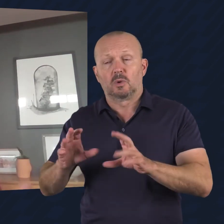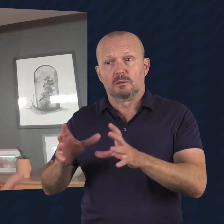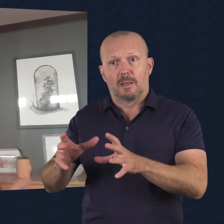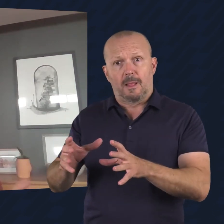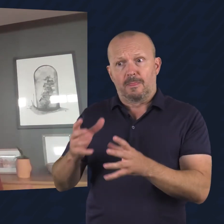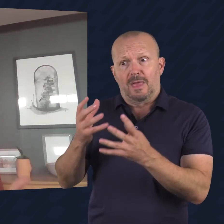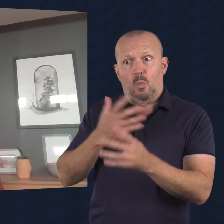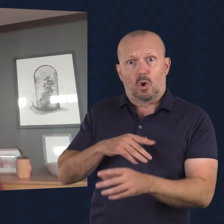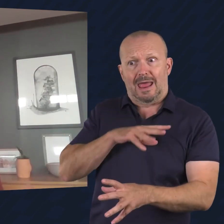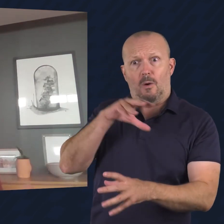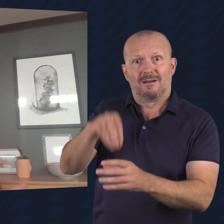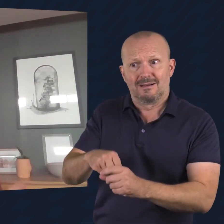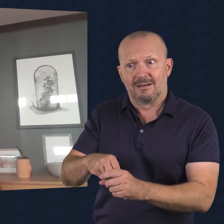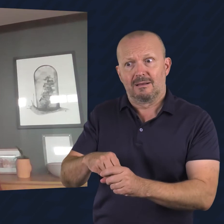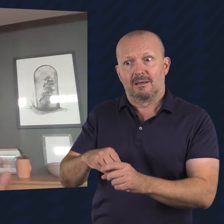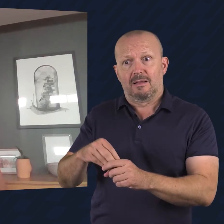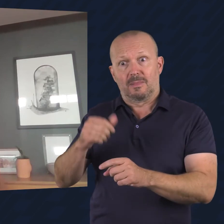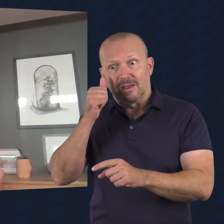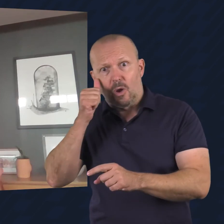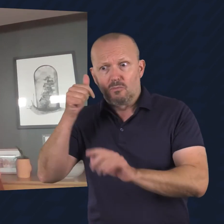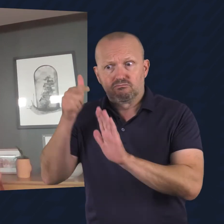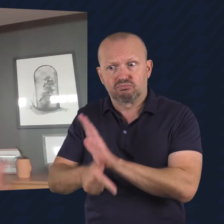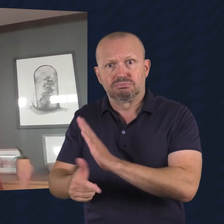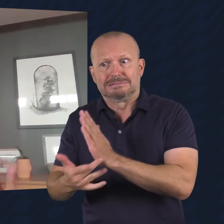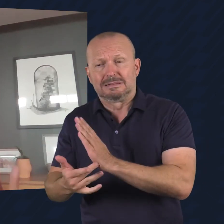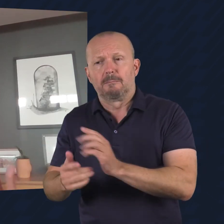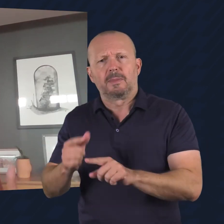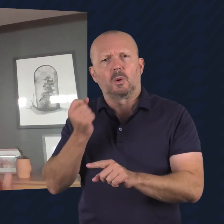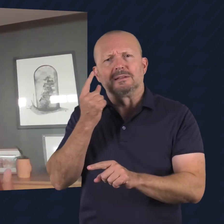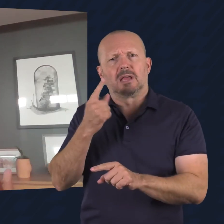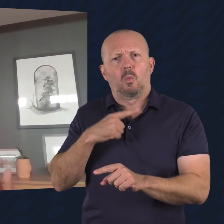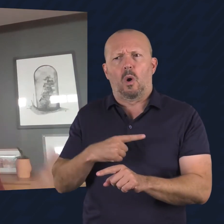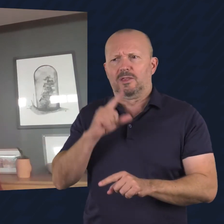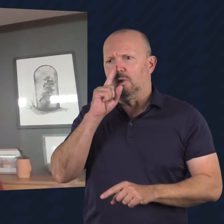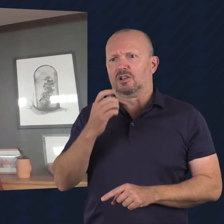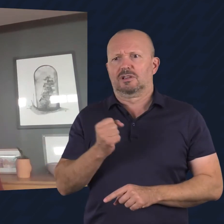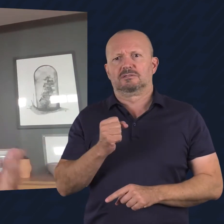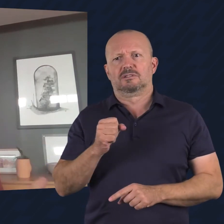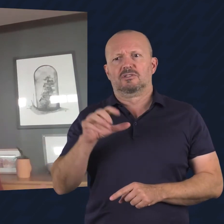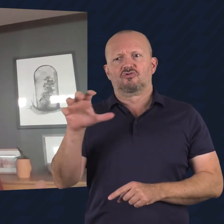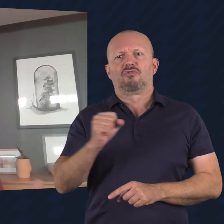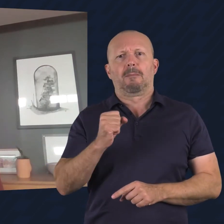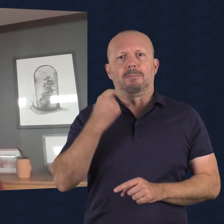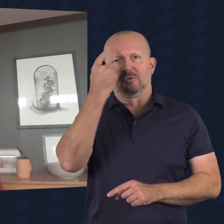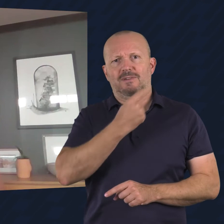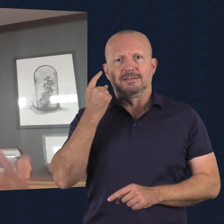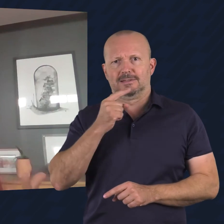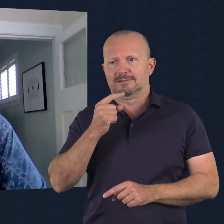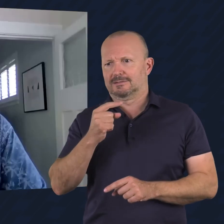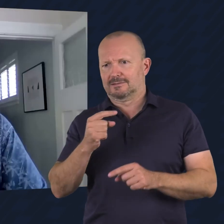but perhaps don't have the cultural context to understand why you can't just take a bunch of people's faces and do something with them,